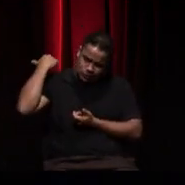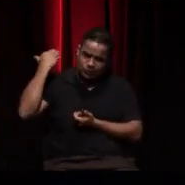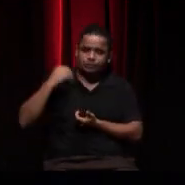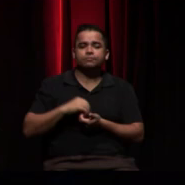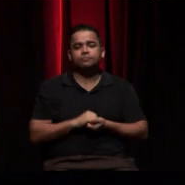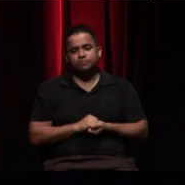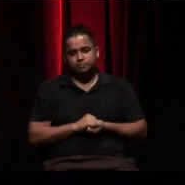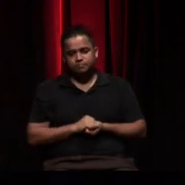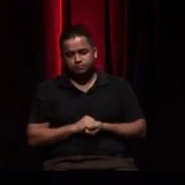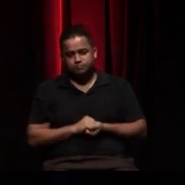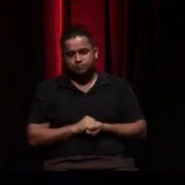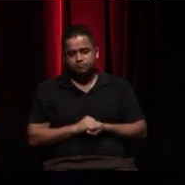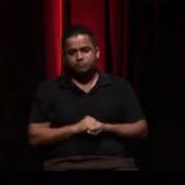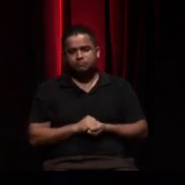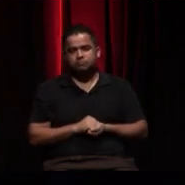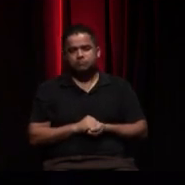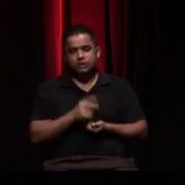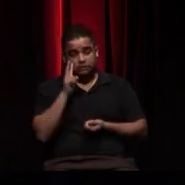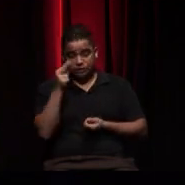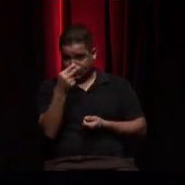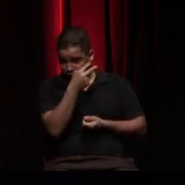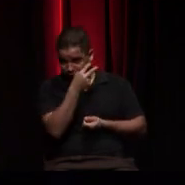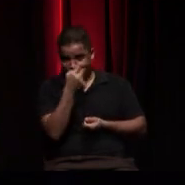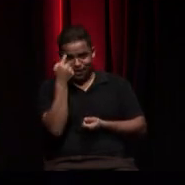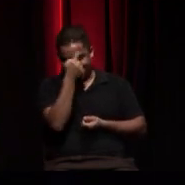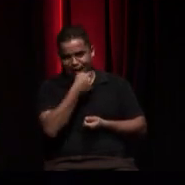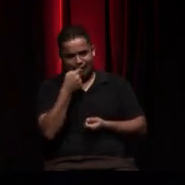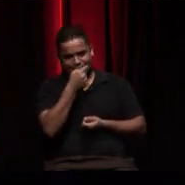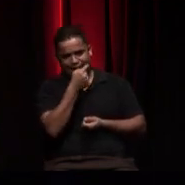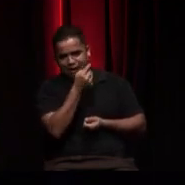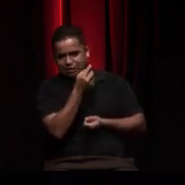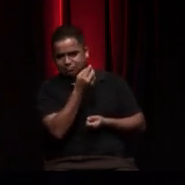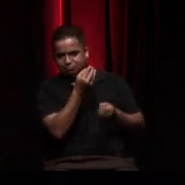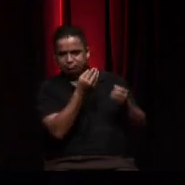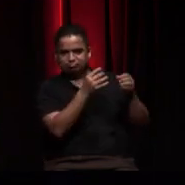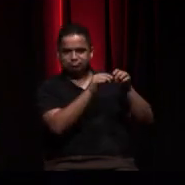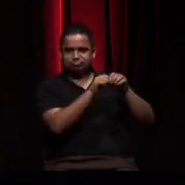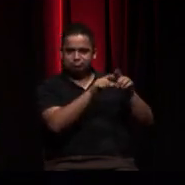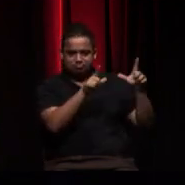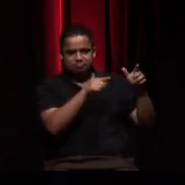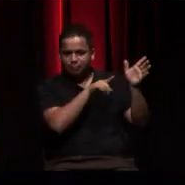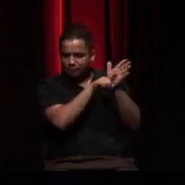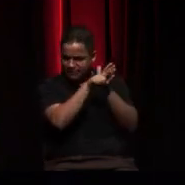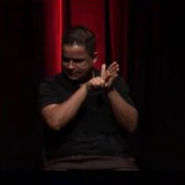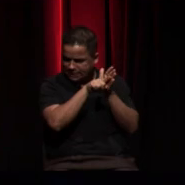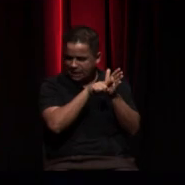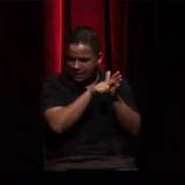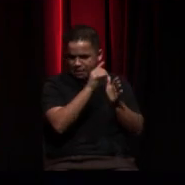if you see their faces searching the Internet.